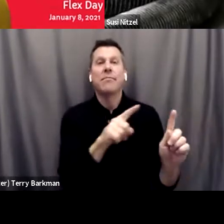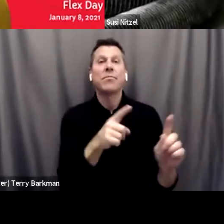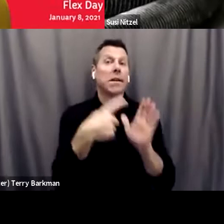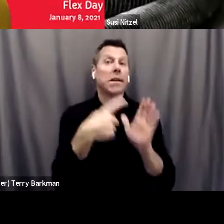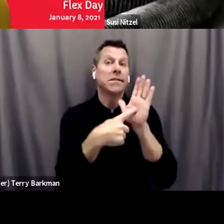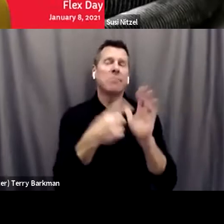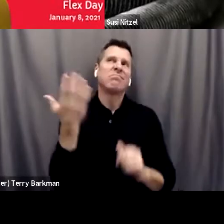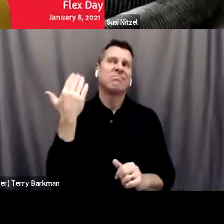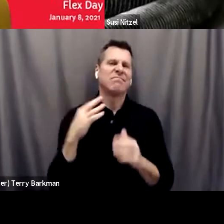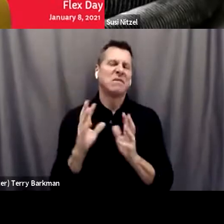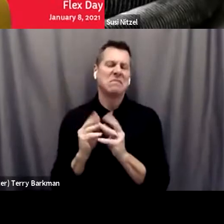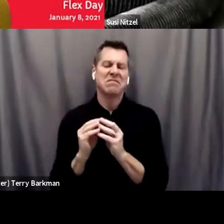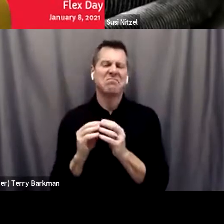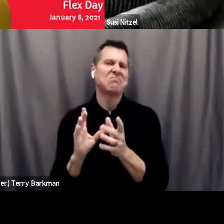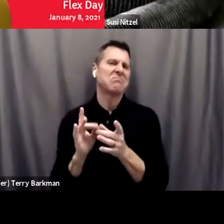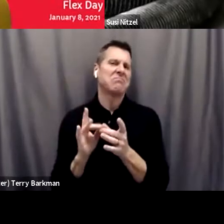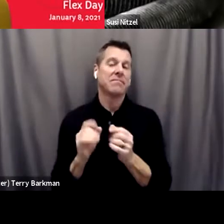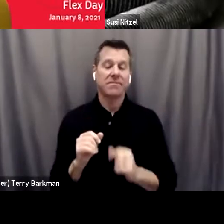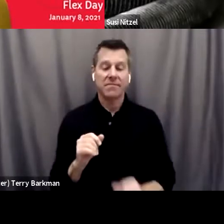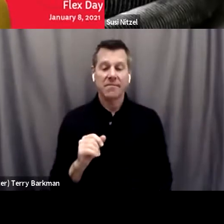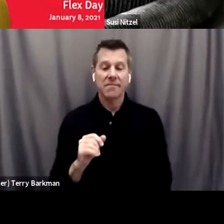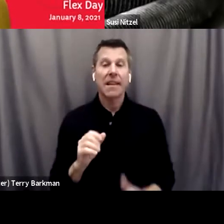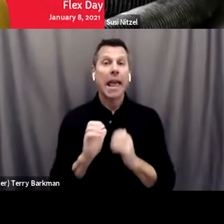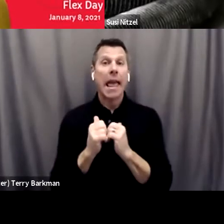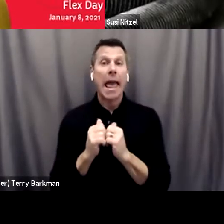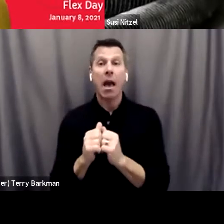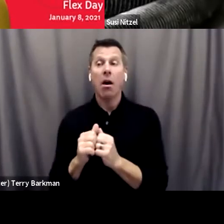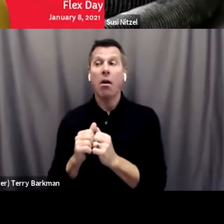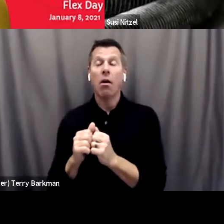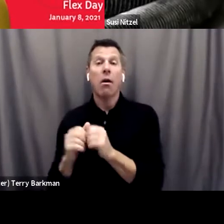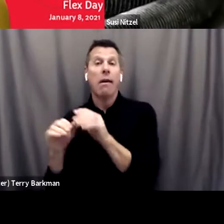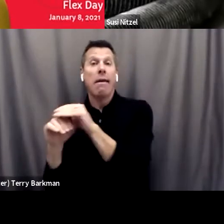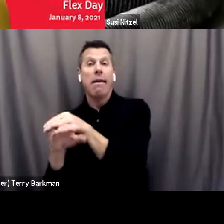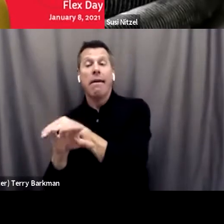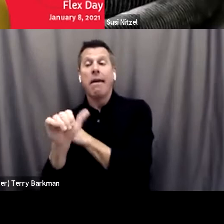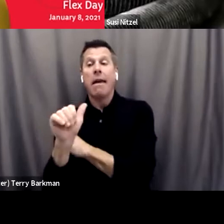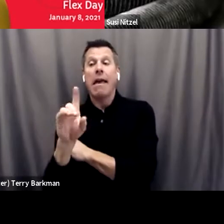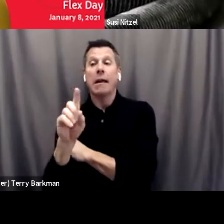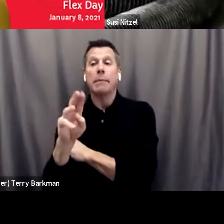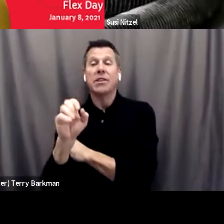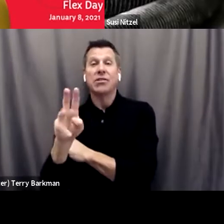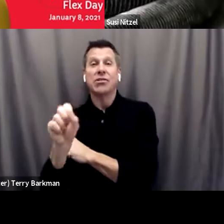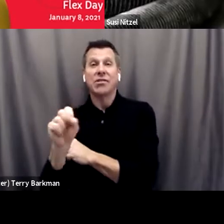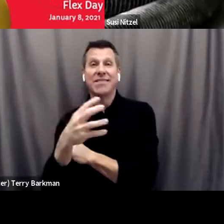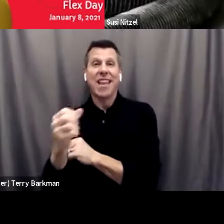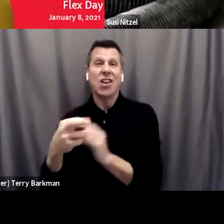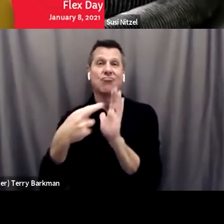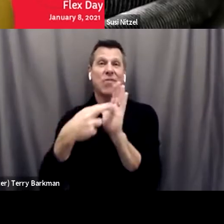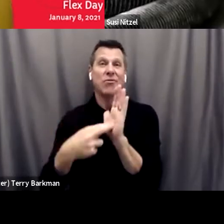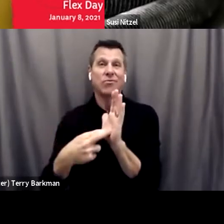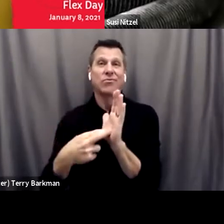our meetings, how Admissions and Records when I started cohorts. You know, that was one of my first assignments when I started working